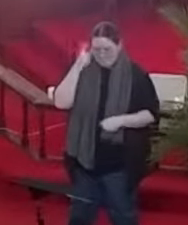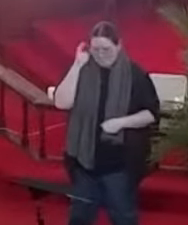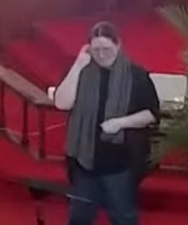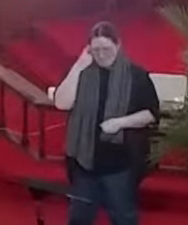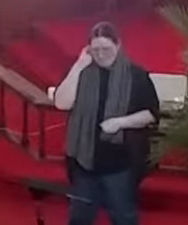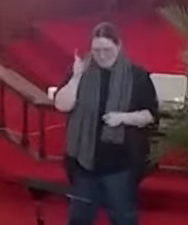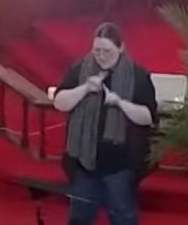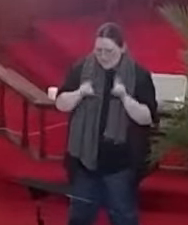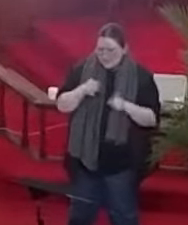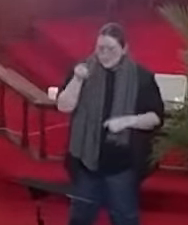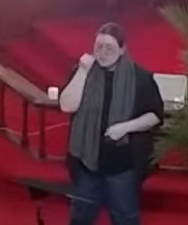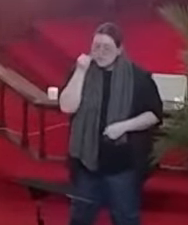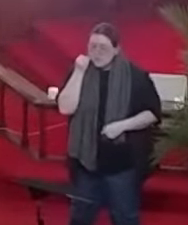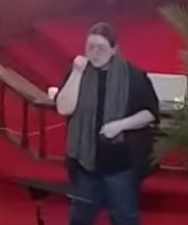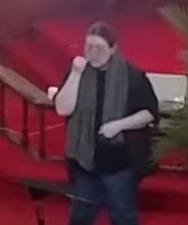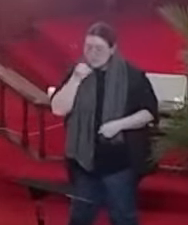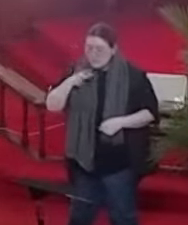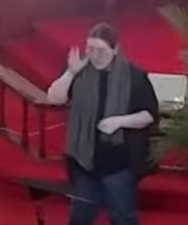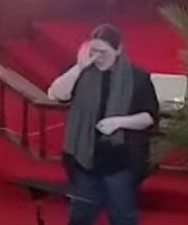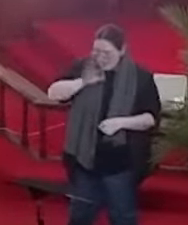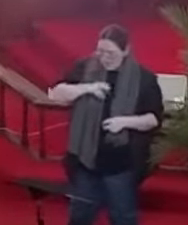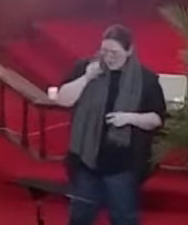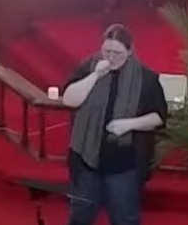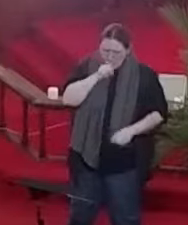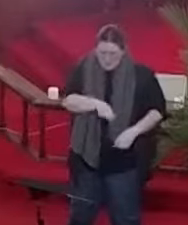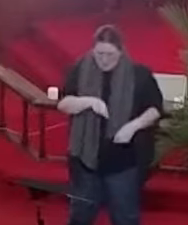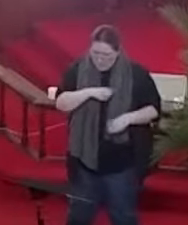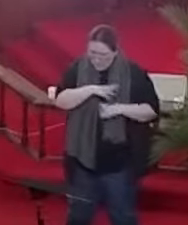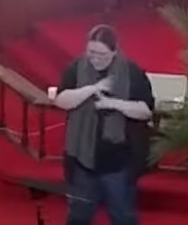but supposedly the man spit on the ground,